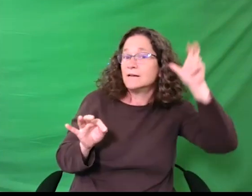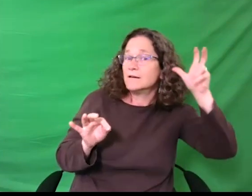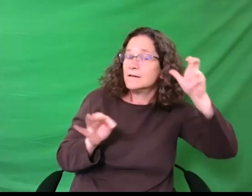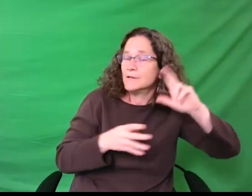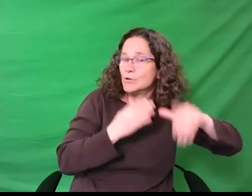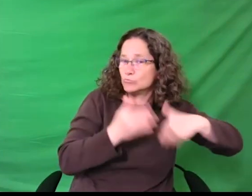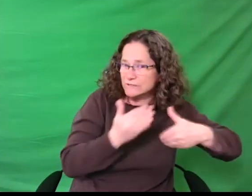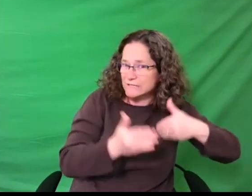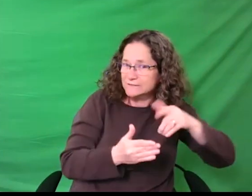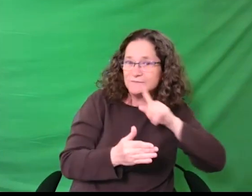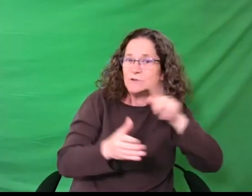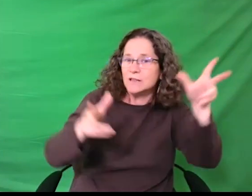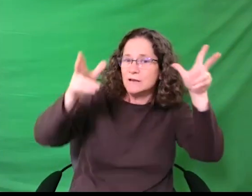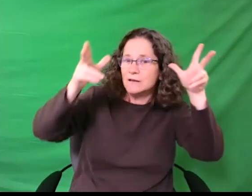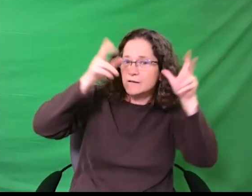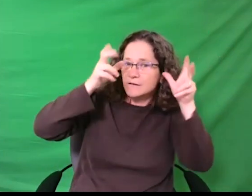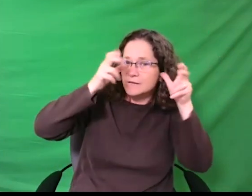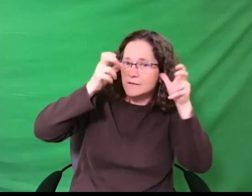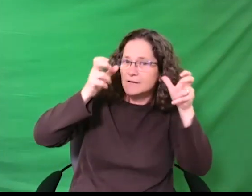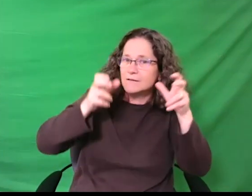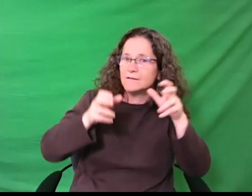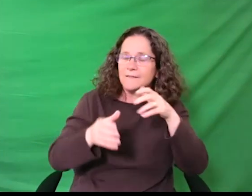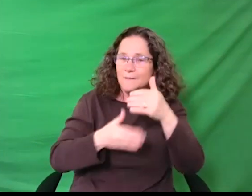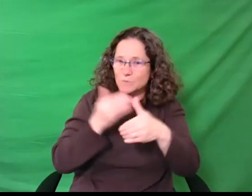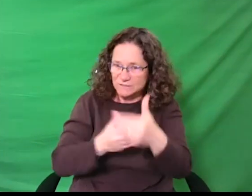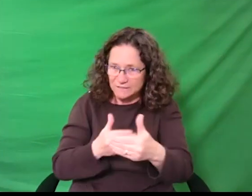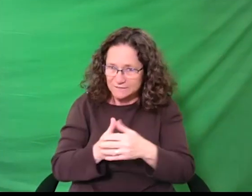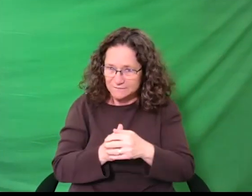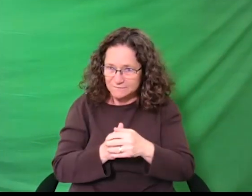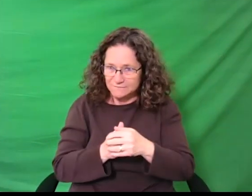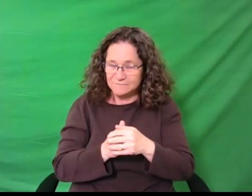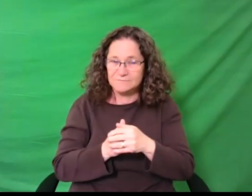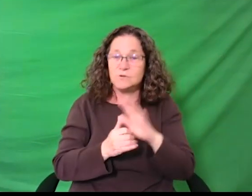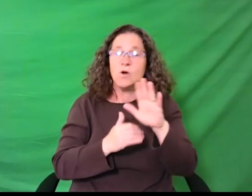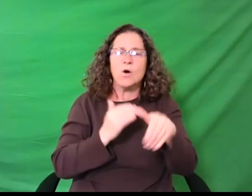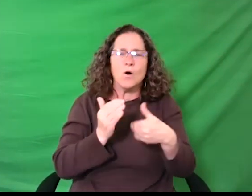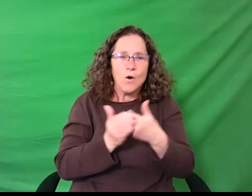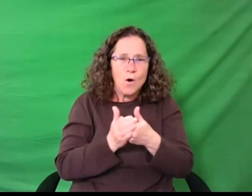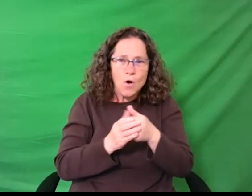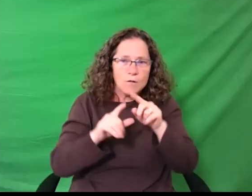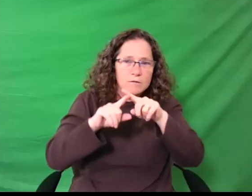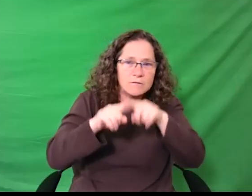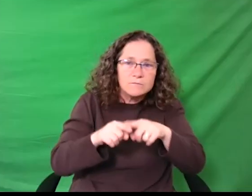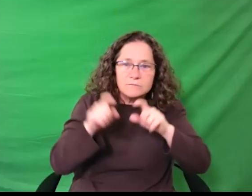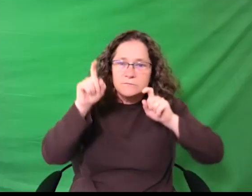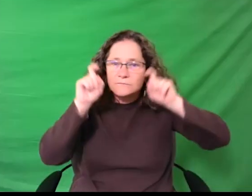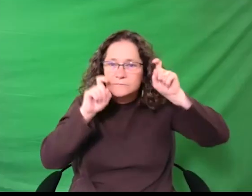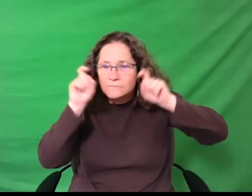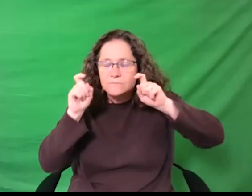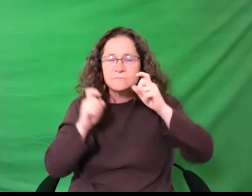We all use facial expression and mouth information,